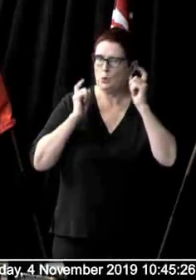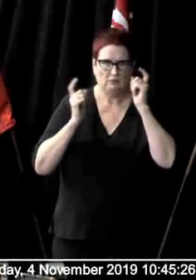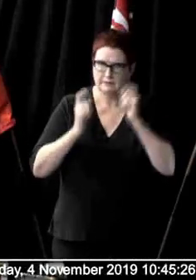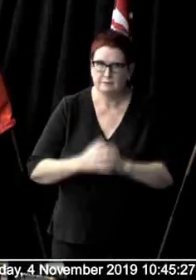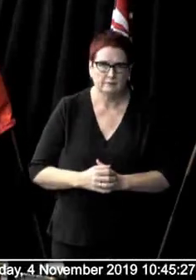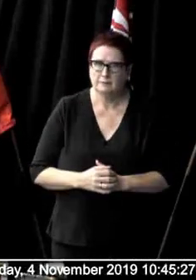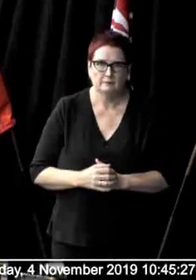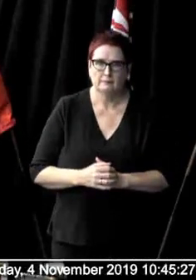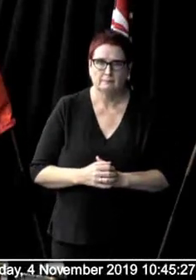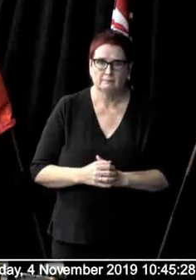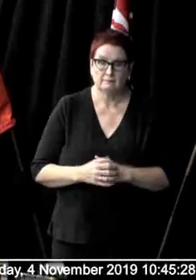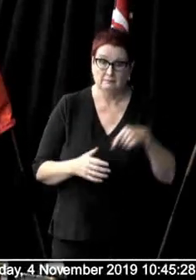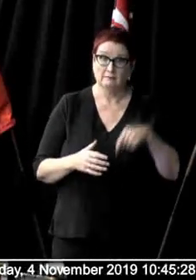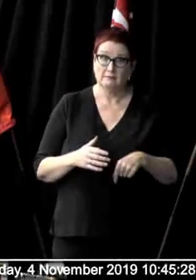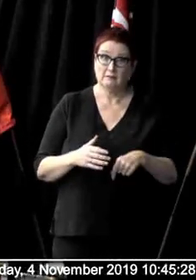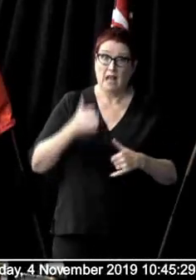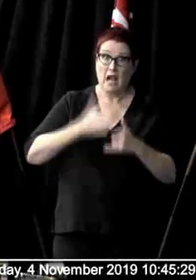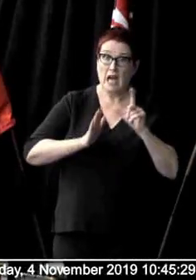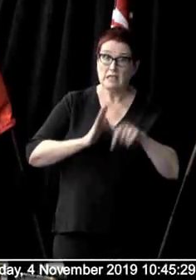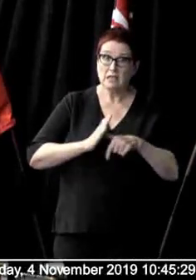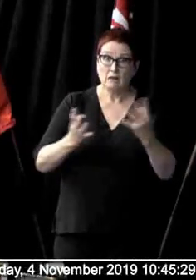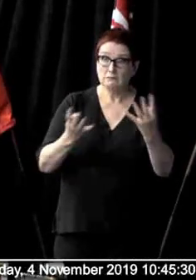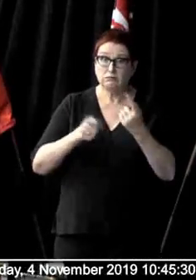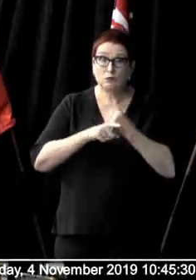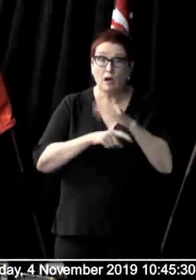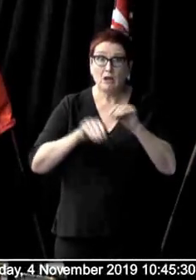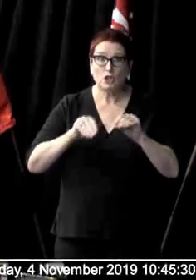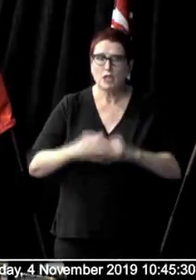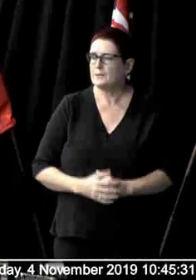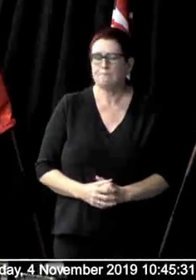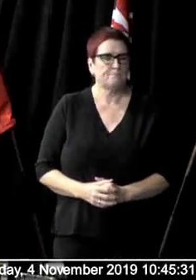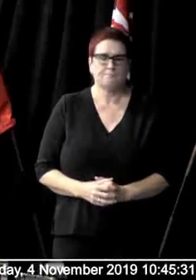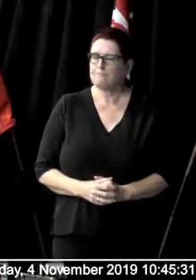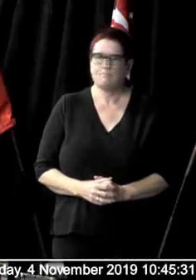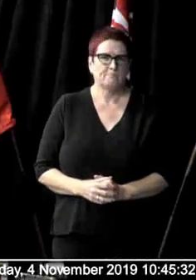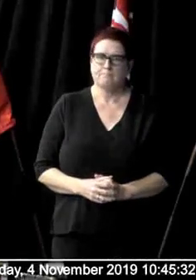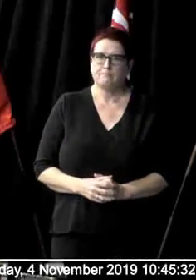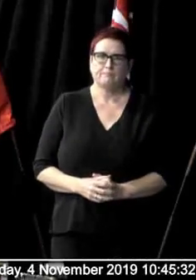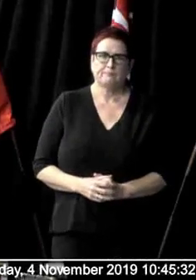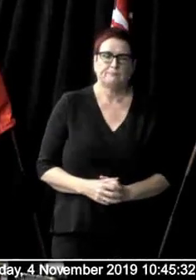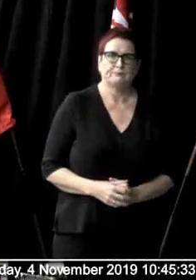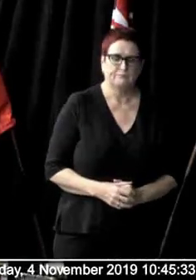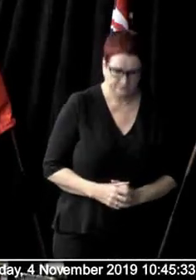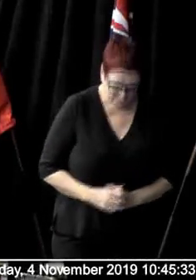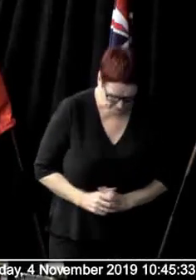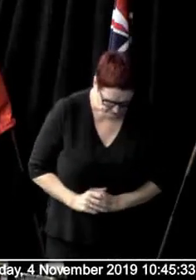This is not the last time that the issue of education and learning will be the subject of public hearing.